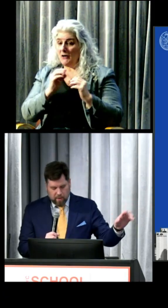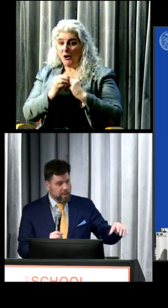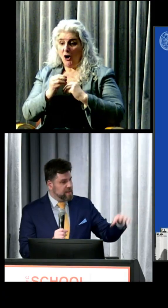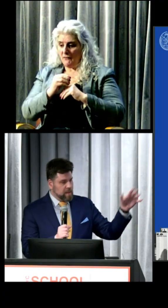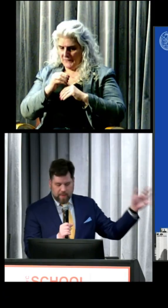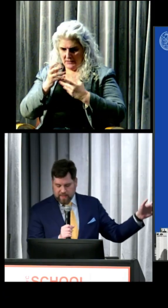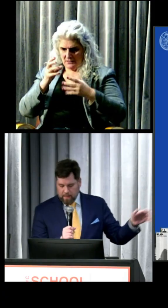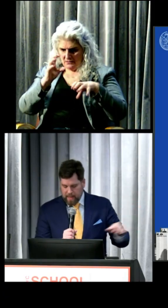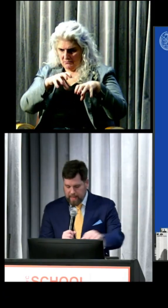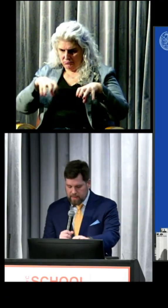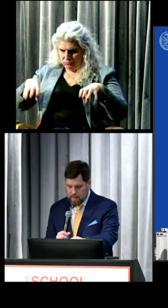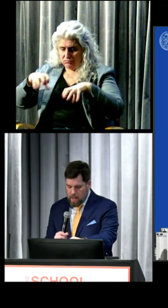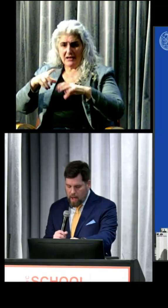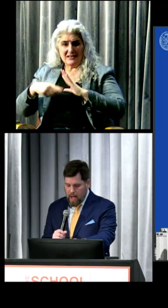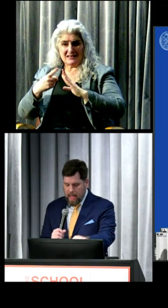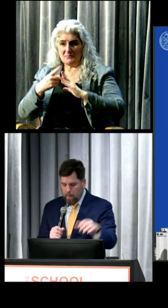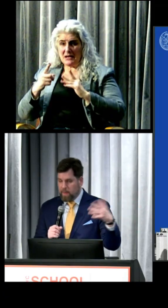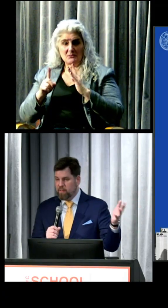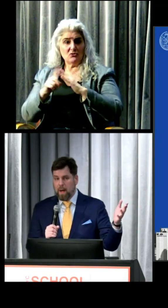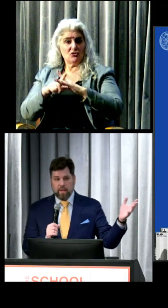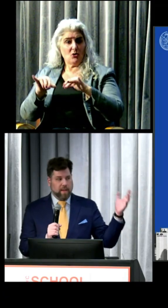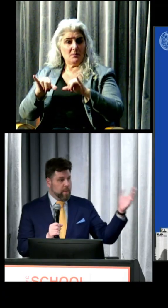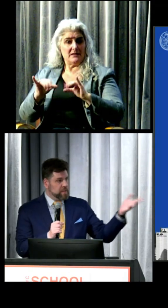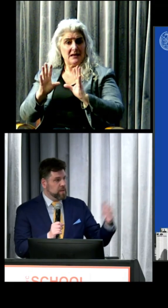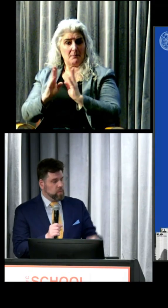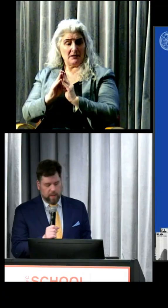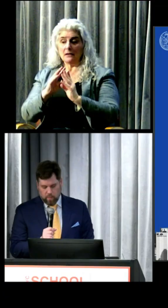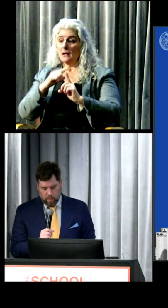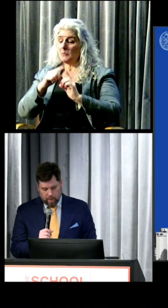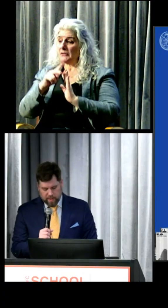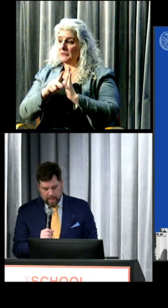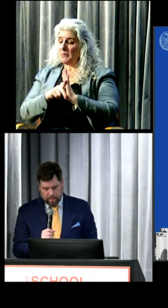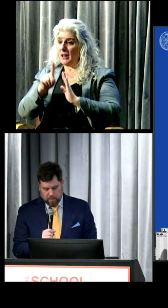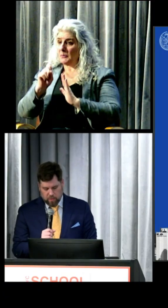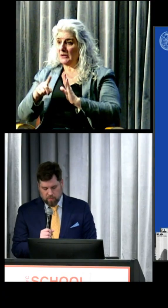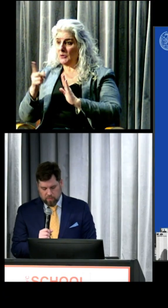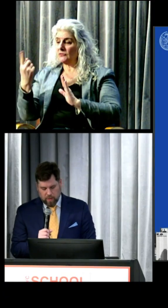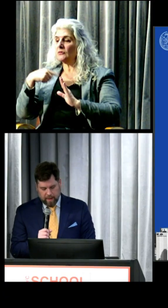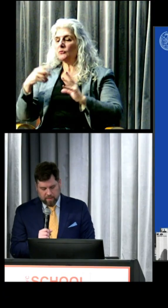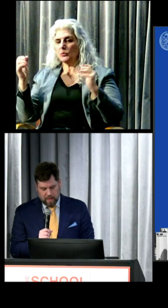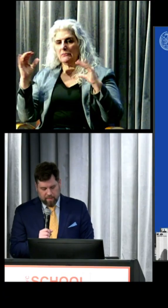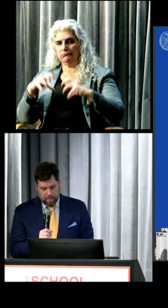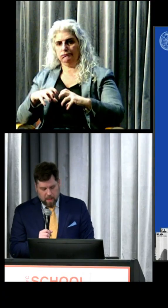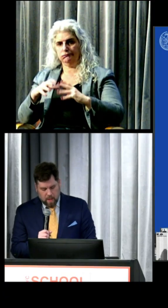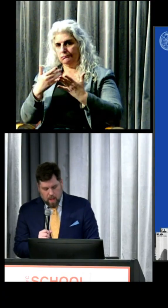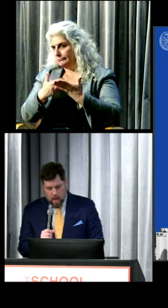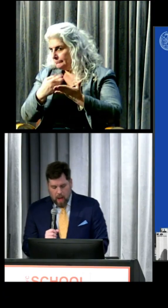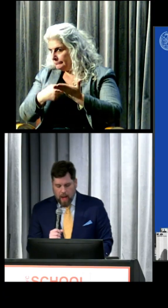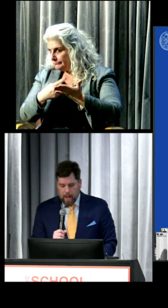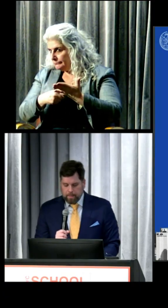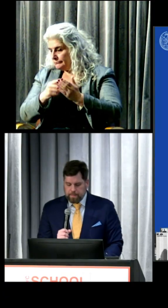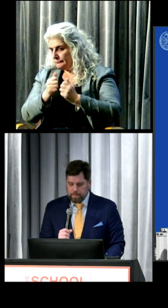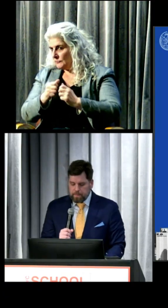May 3rd, and then we're going to have a little bit of a conversation and hopefully have time to bring in some of your insights as well.